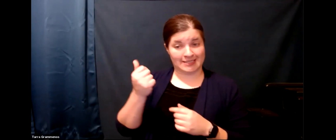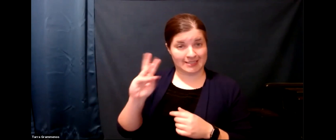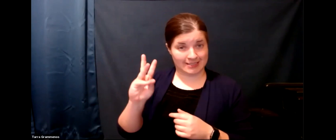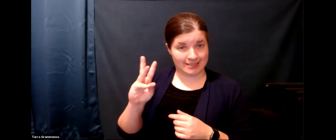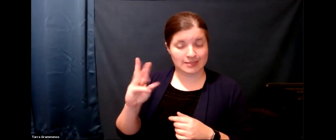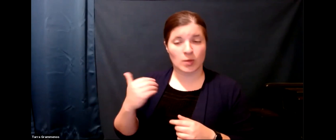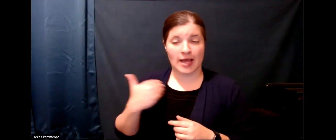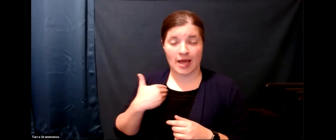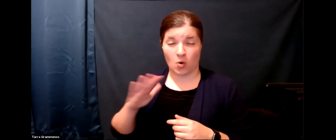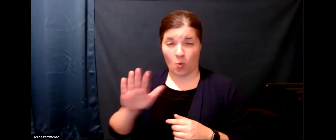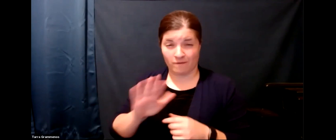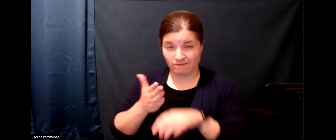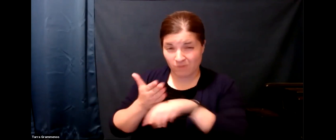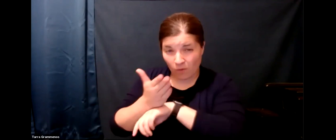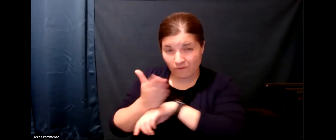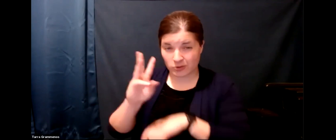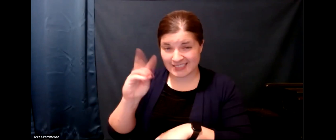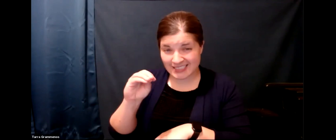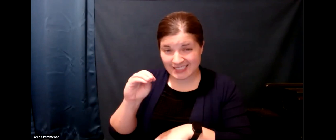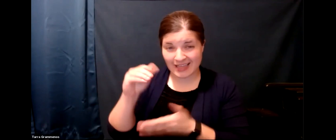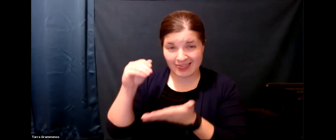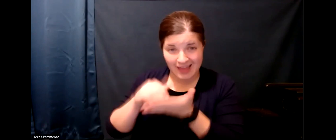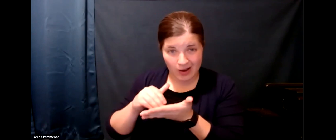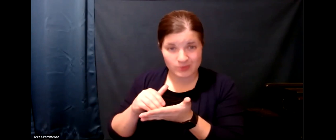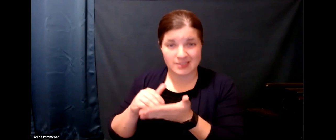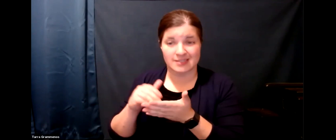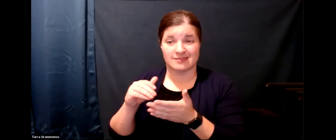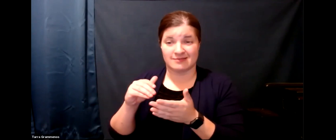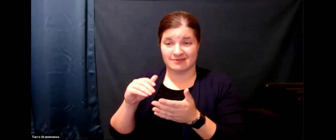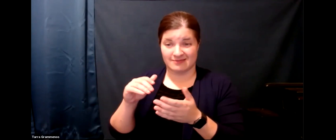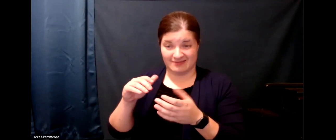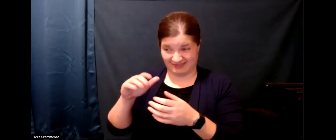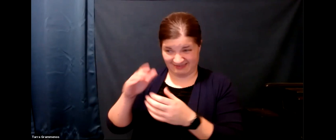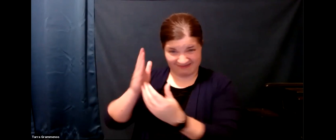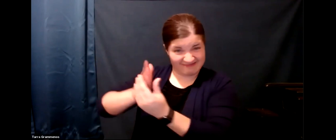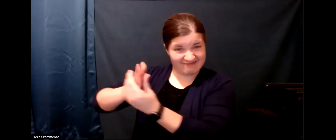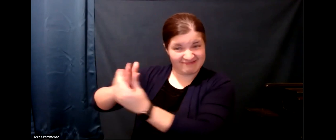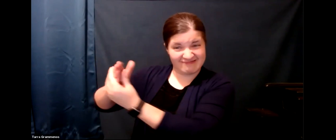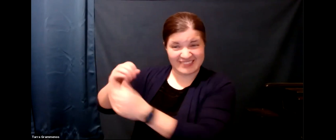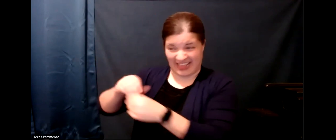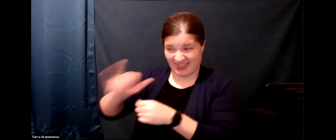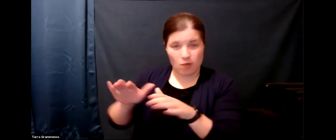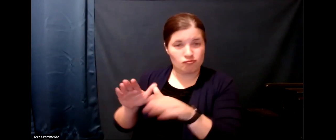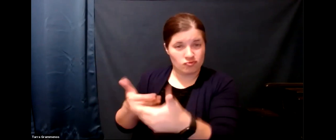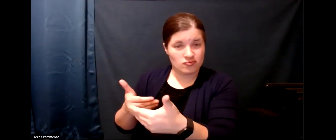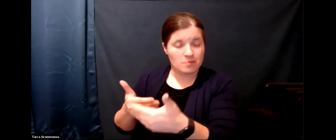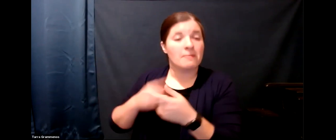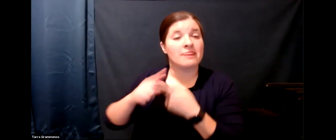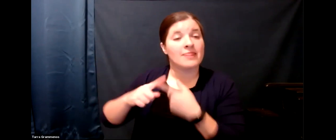over 60,000 organized in this room, and we did frequent audits of all of the ballots.